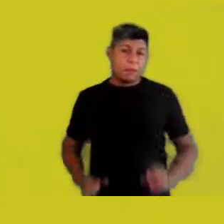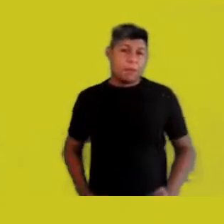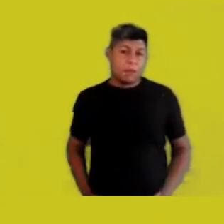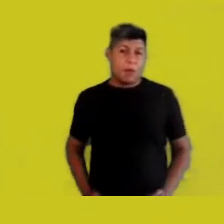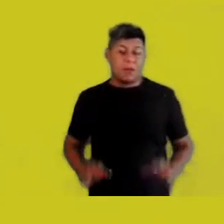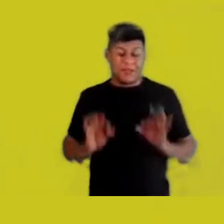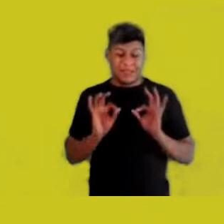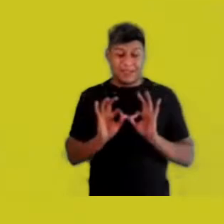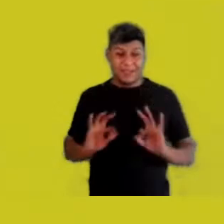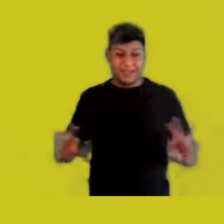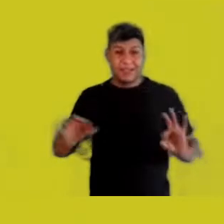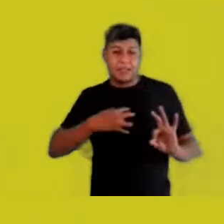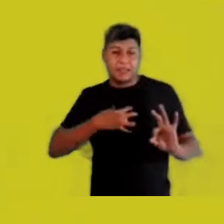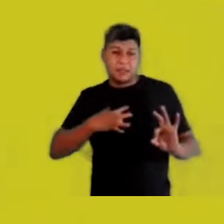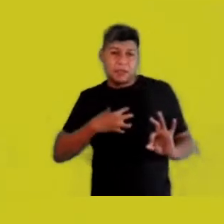fashion, accepts neither yes nor no,